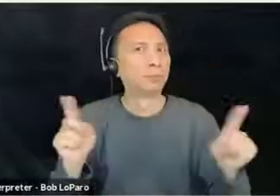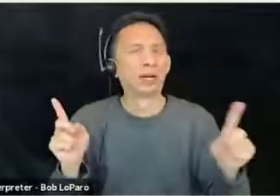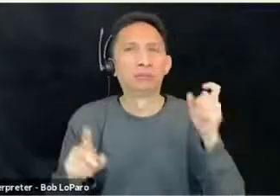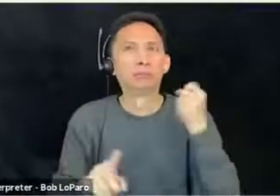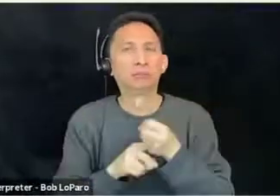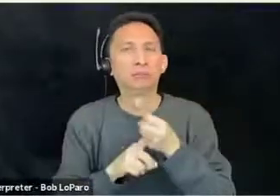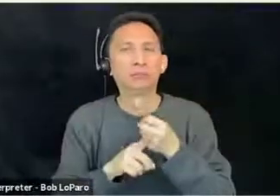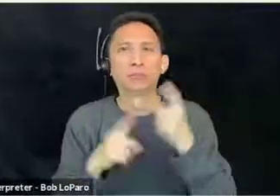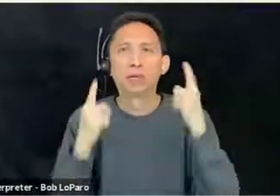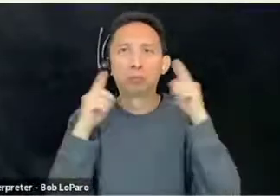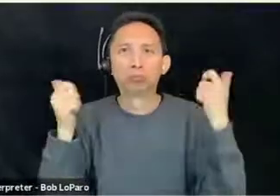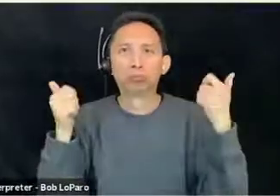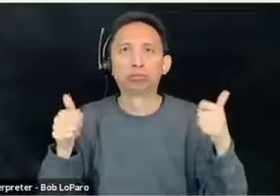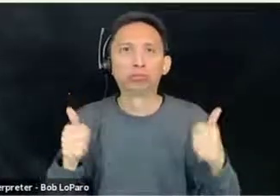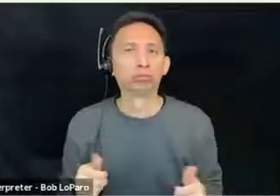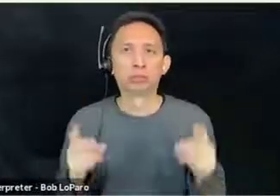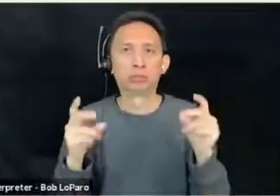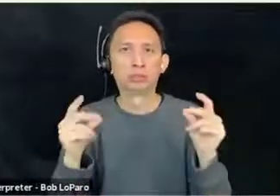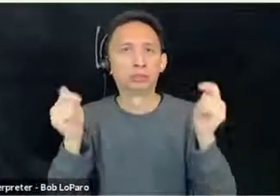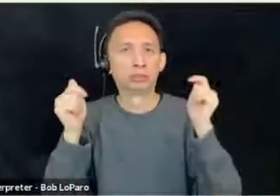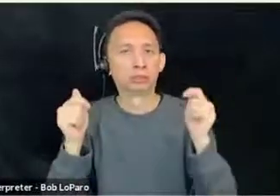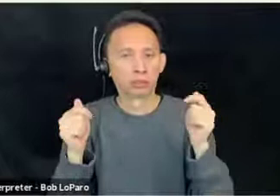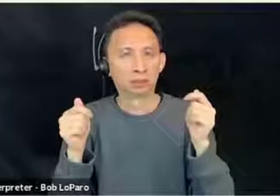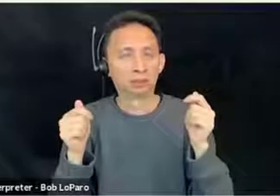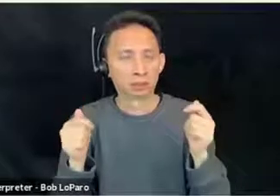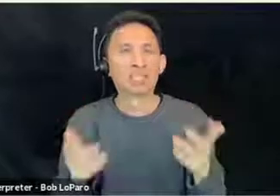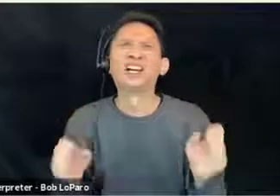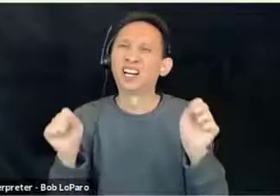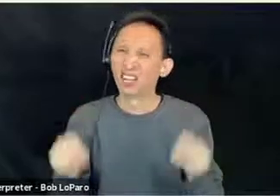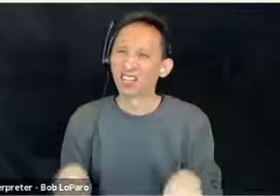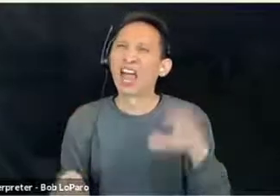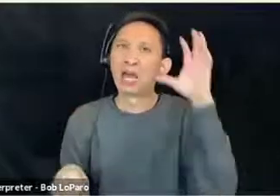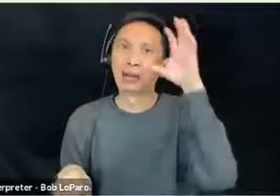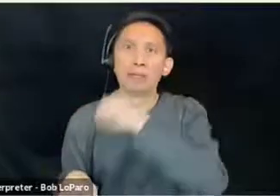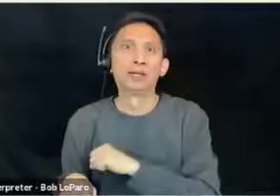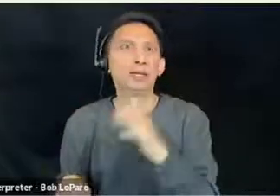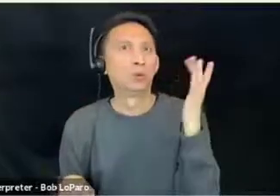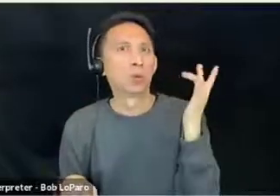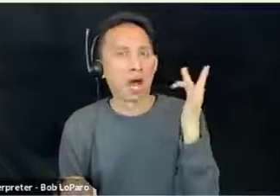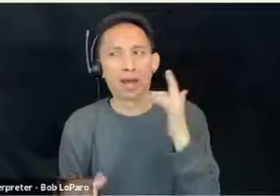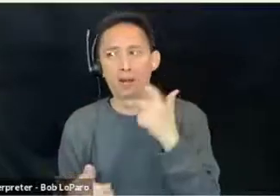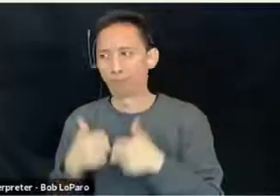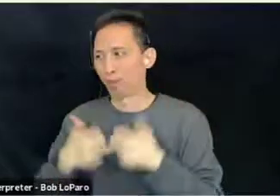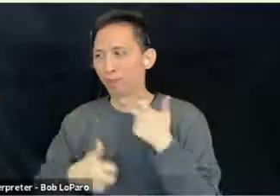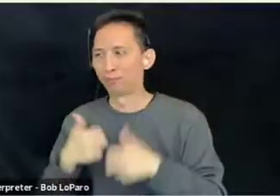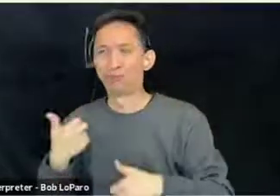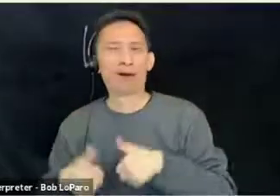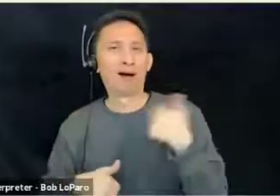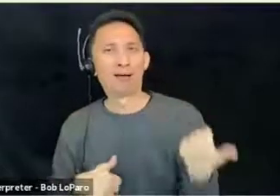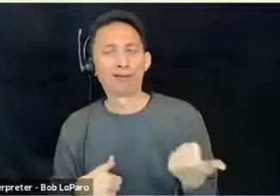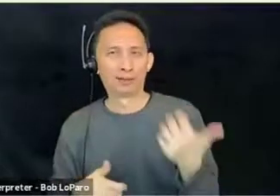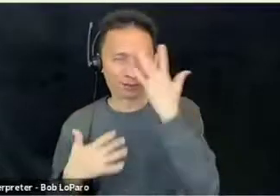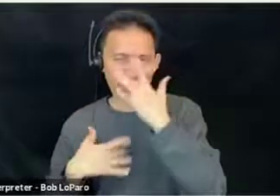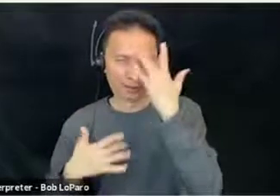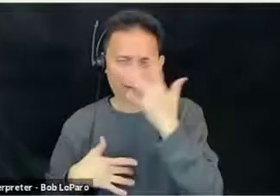so it can easily be missed when there's so many other health situations going on. Mm-hmm, that's a really good point, Katie,